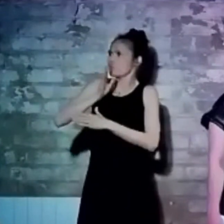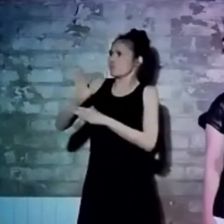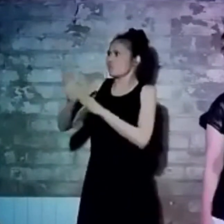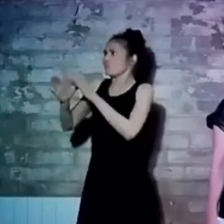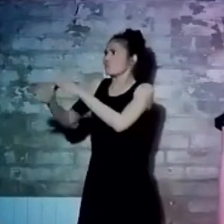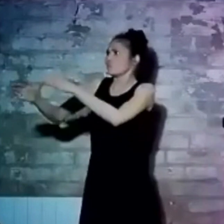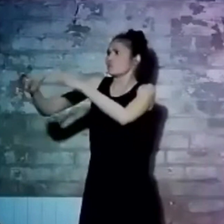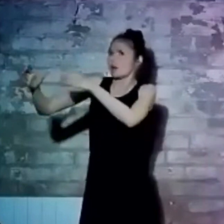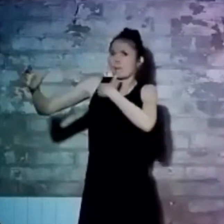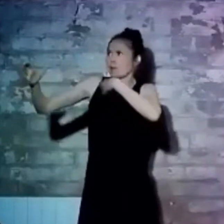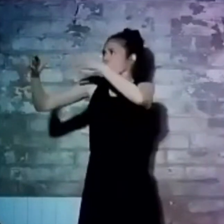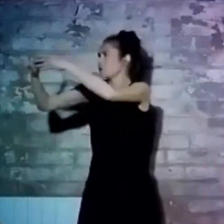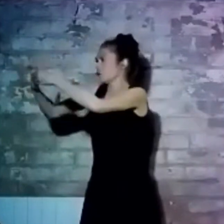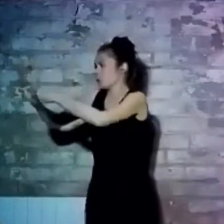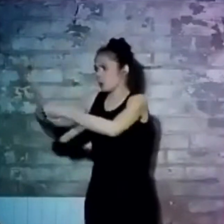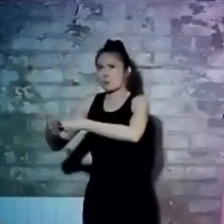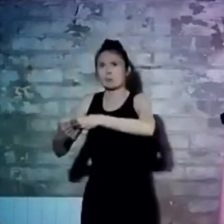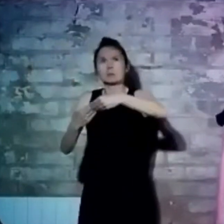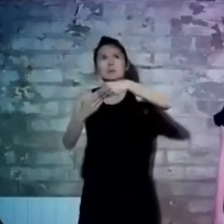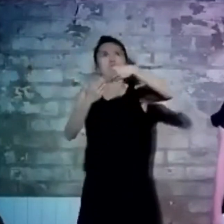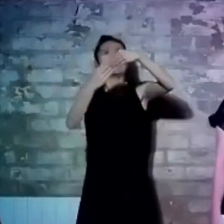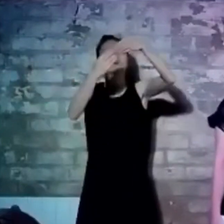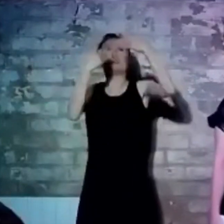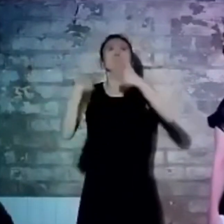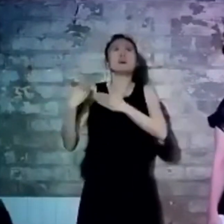Tis my duty to ne’er have known loss.